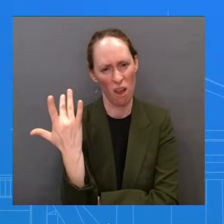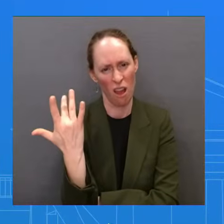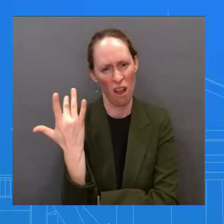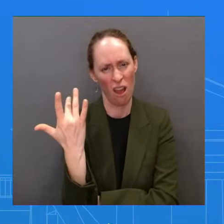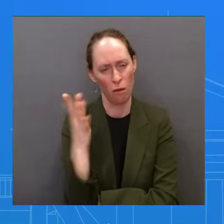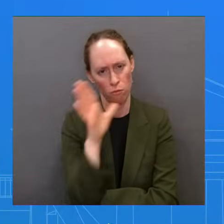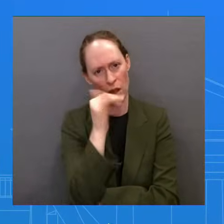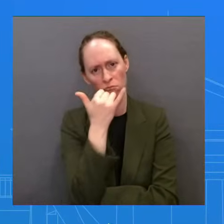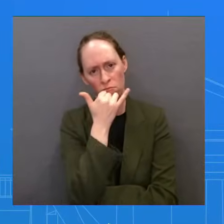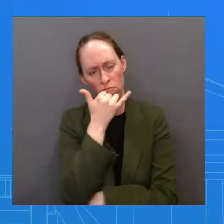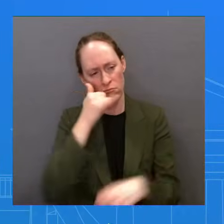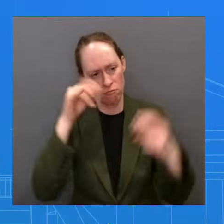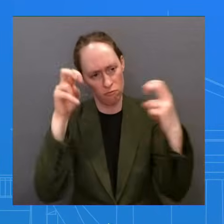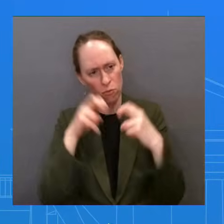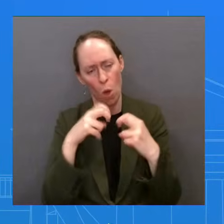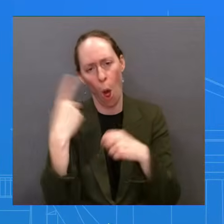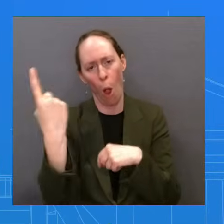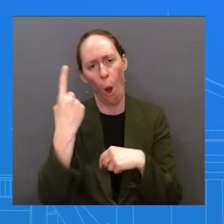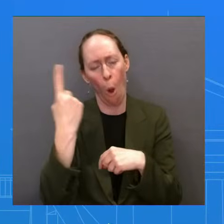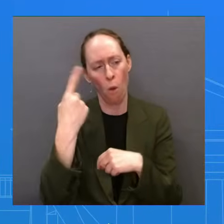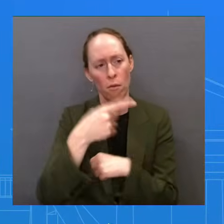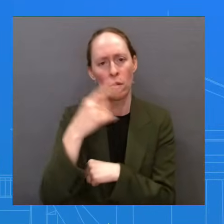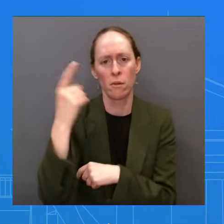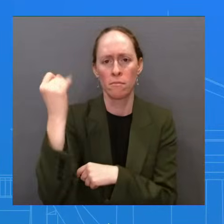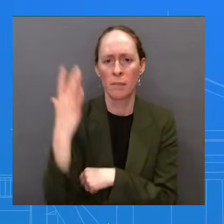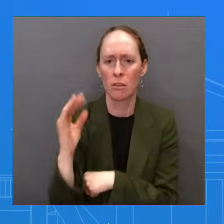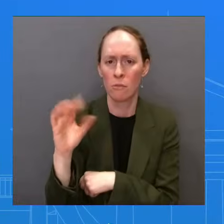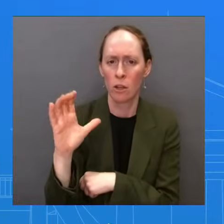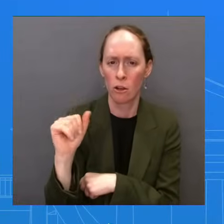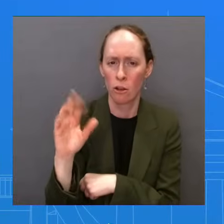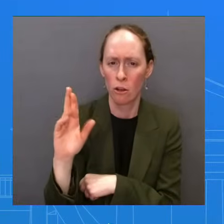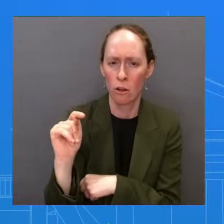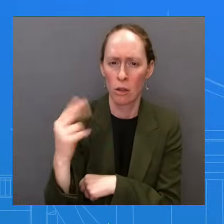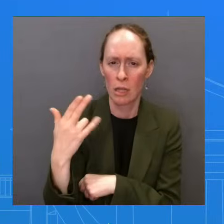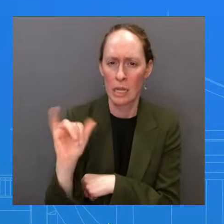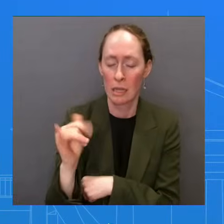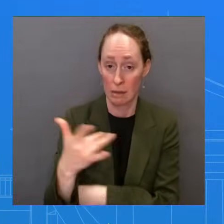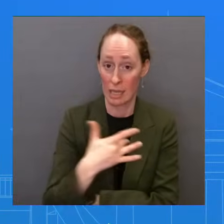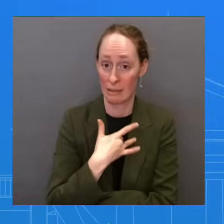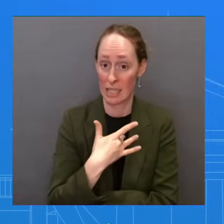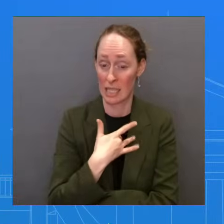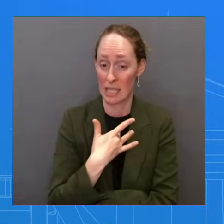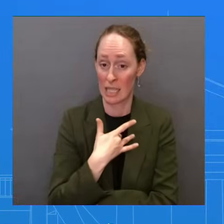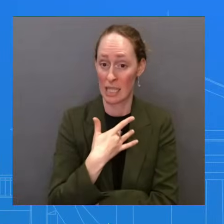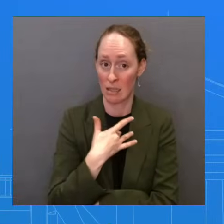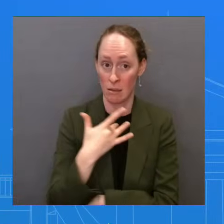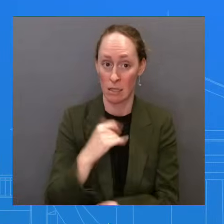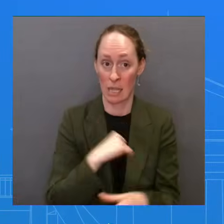so do you all now see a role for the Senate, possibly a leading role, in them getting this debt ceiling resolved? Ms. Jean-Pierre: Look, the President thought